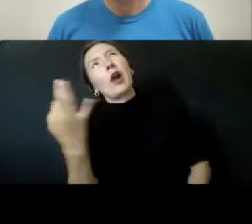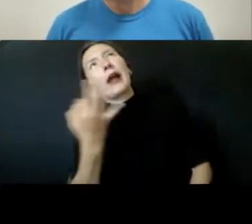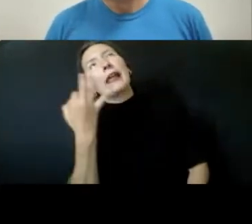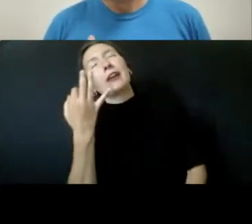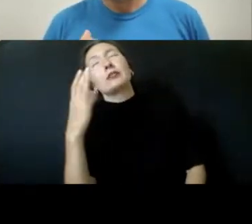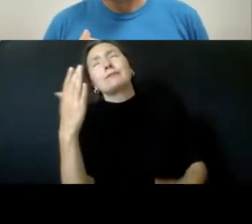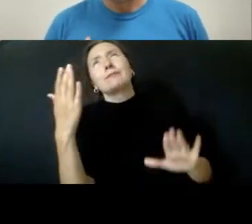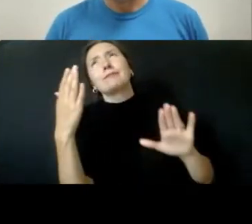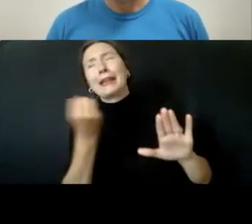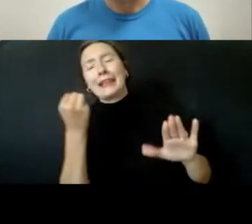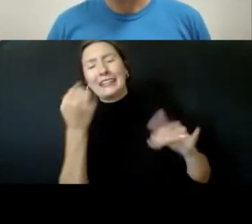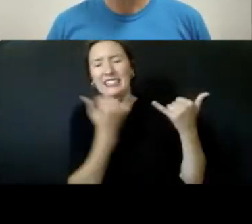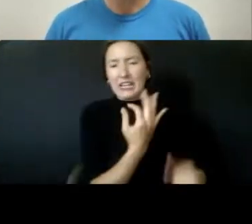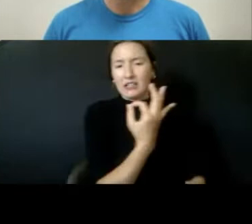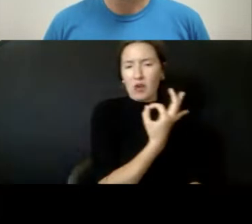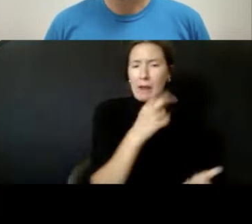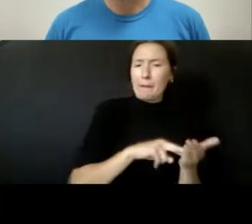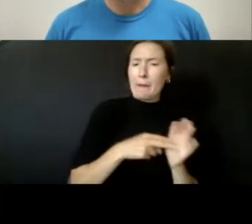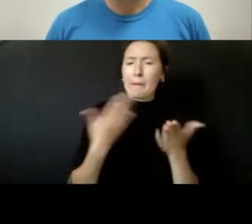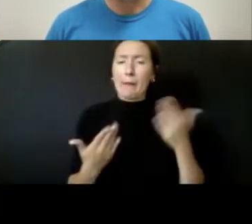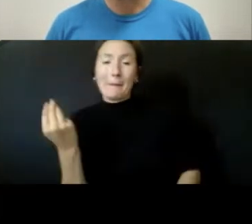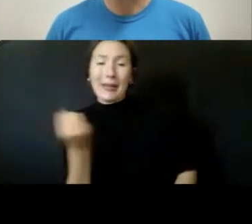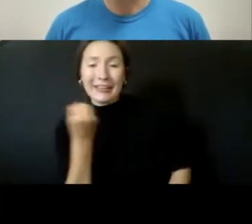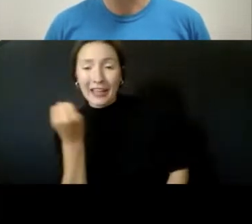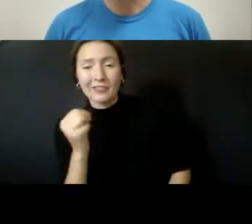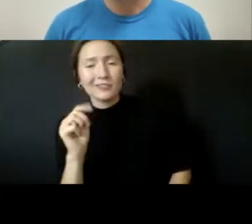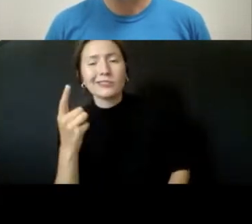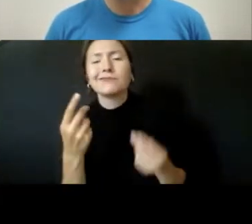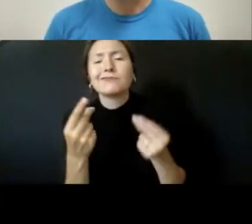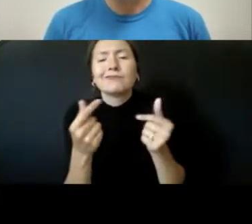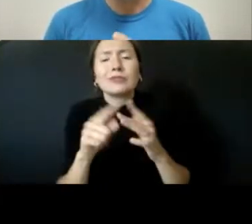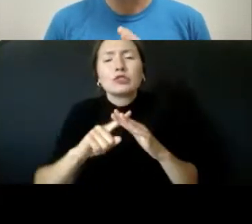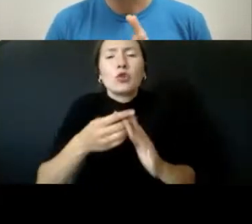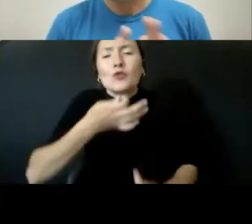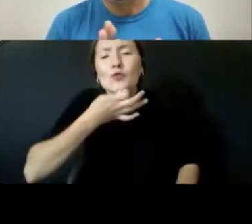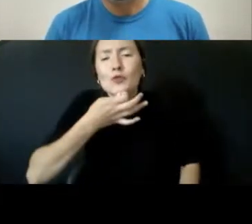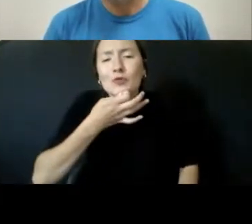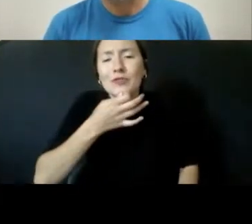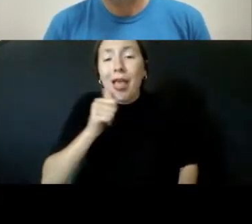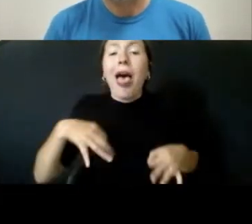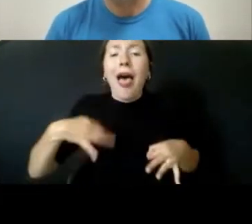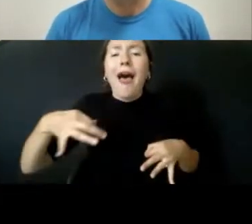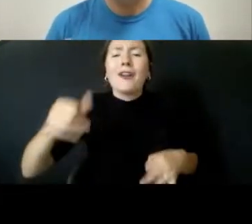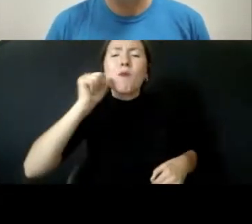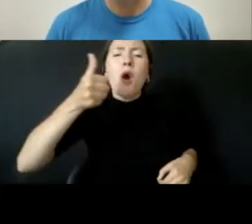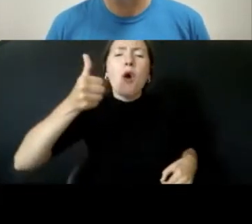okay uh you know just start soon and start now um so build this into your design practice